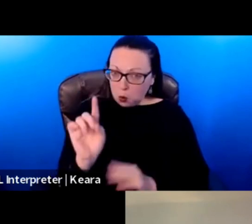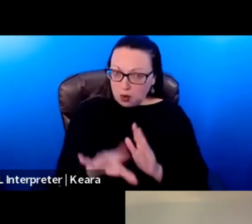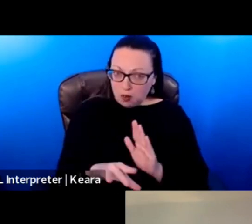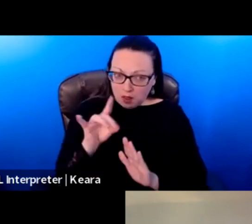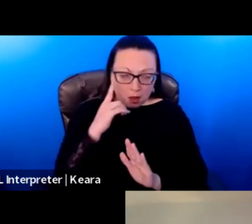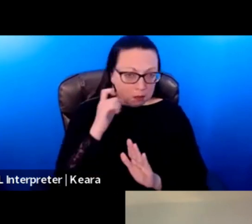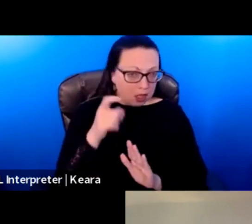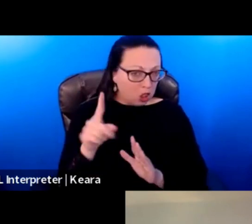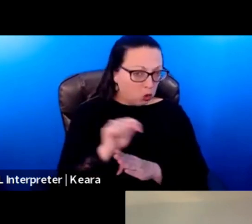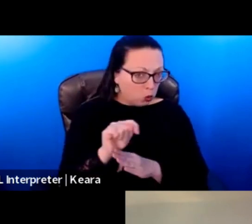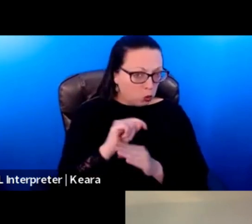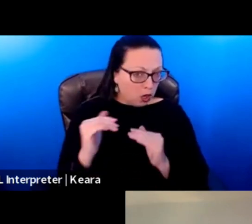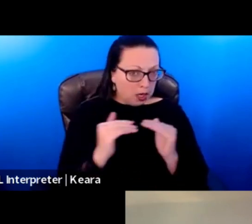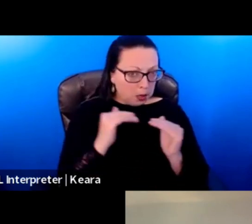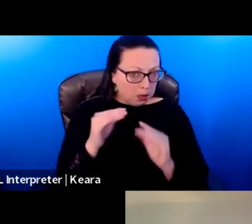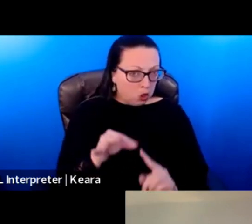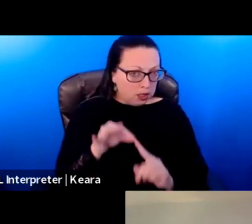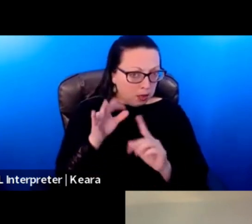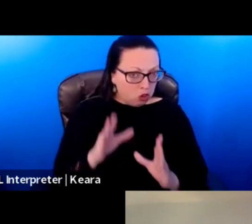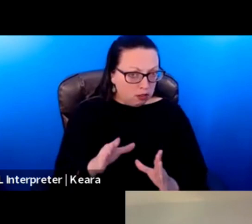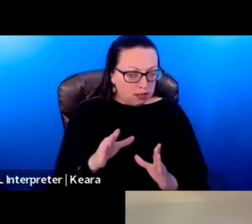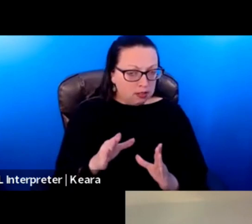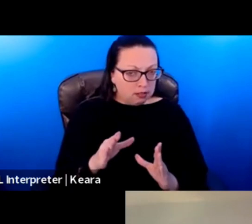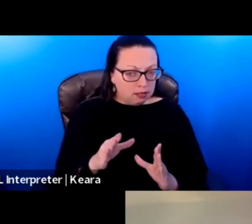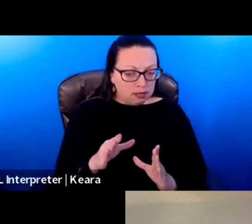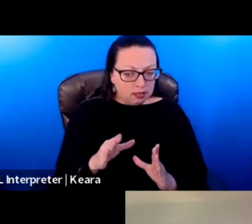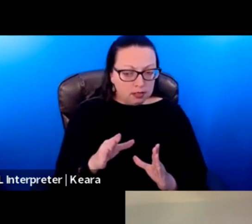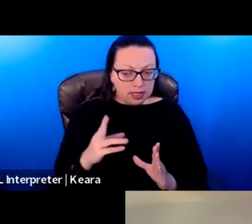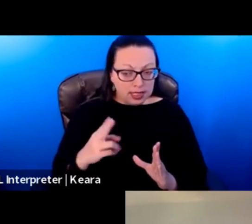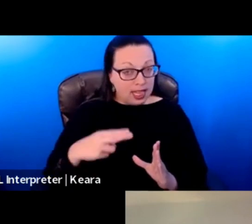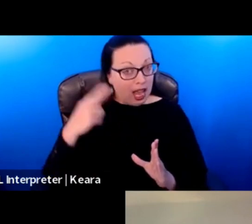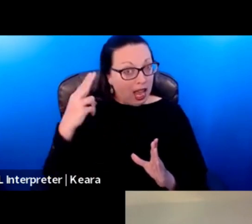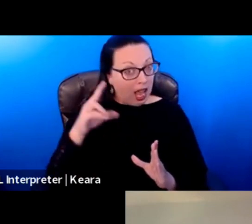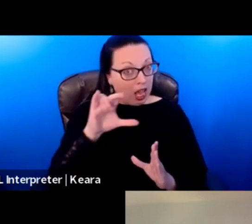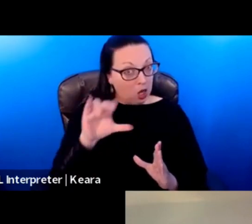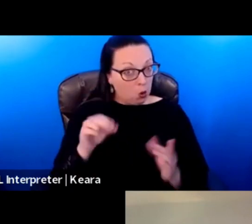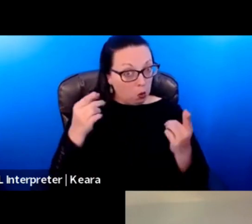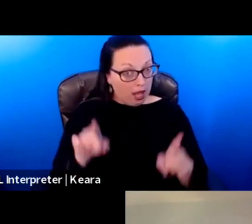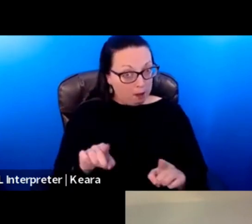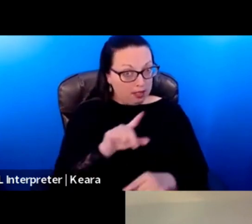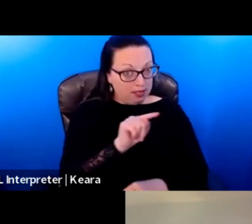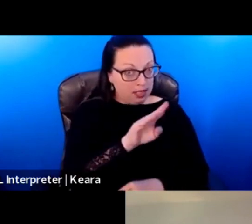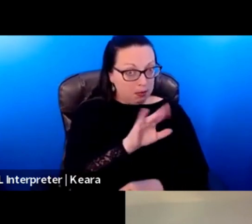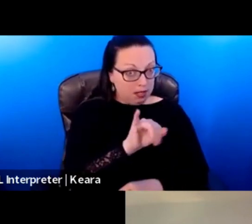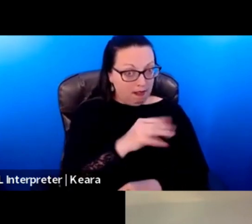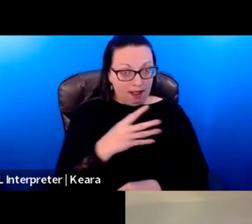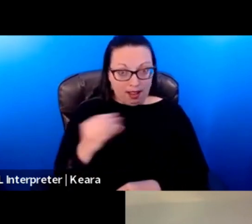specialists in the behavioral health setting, but it's a very high co-occurrence of brain injury and behavioral health. Go ahead, Martin.